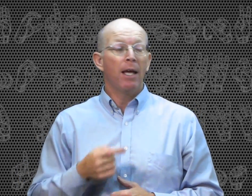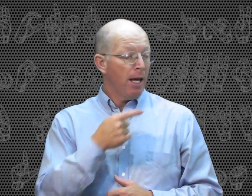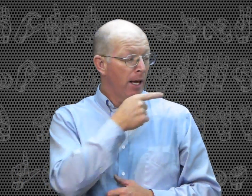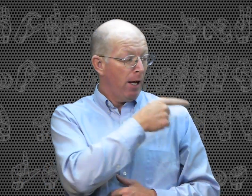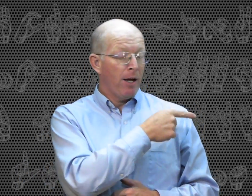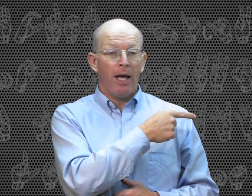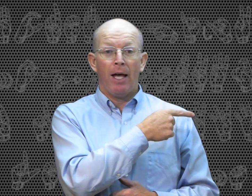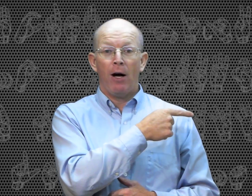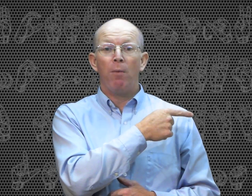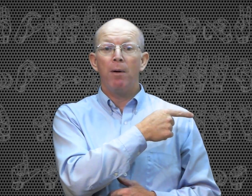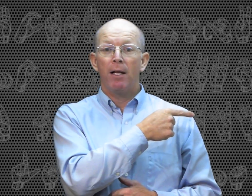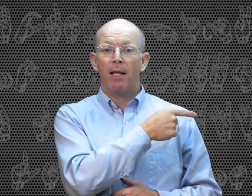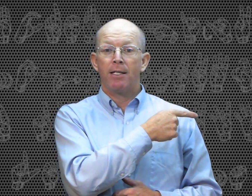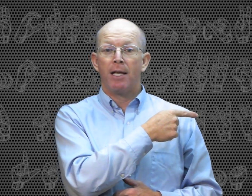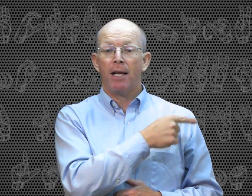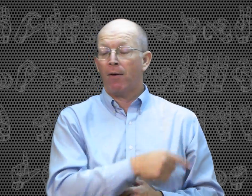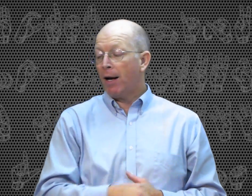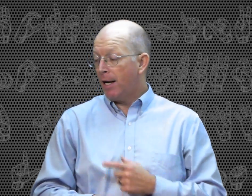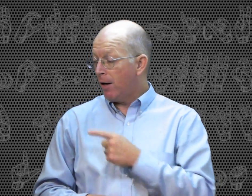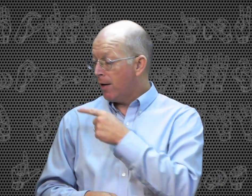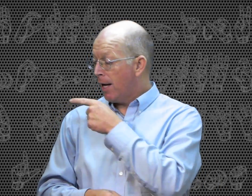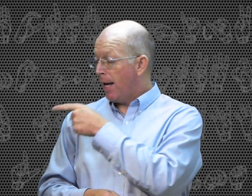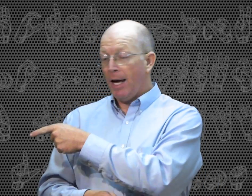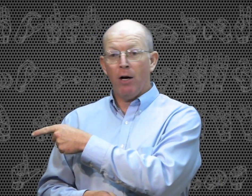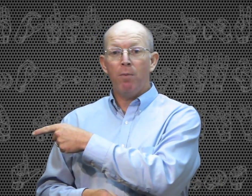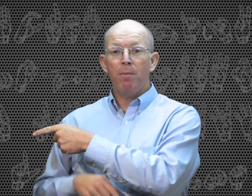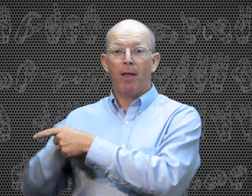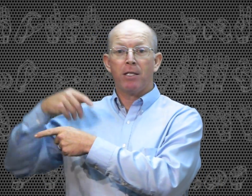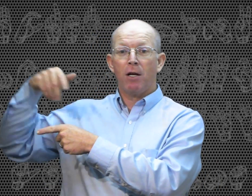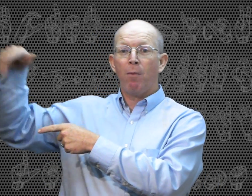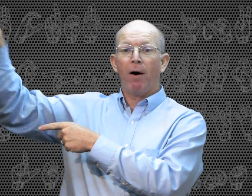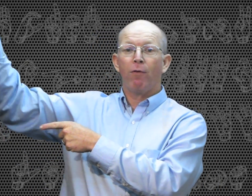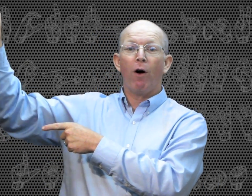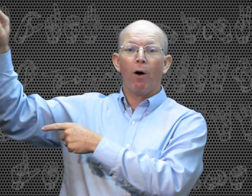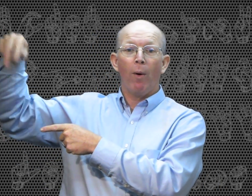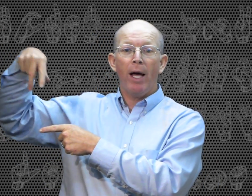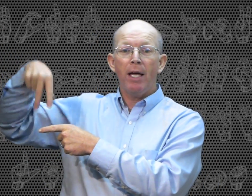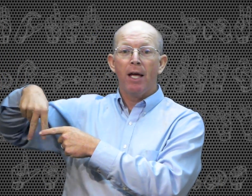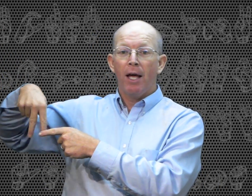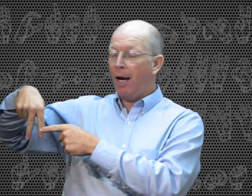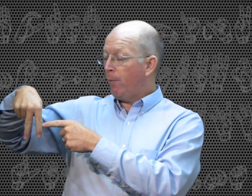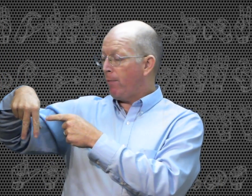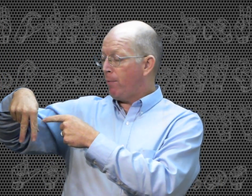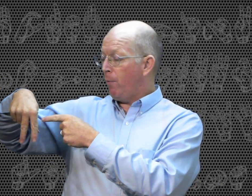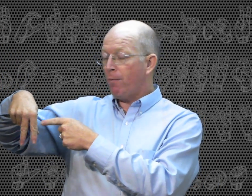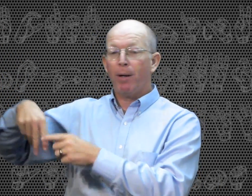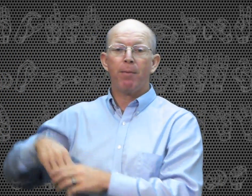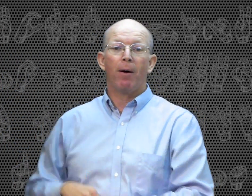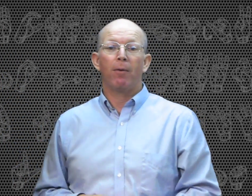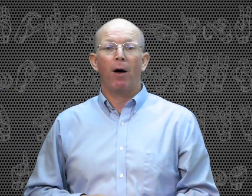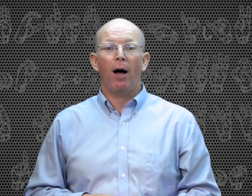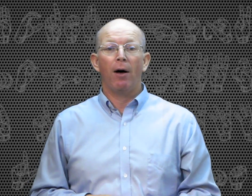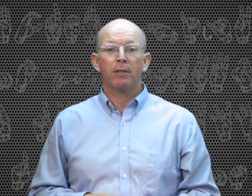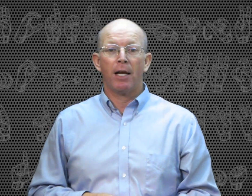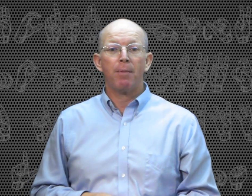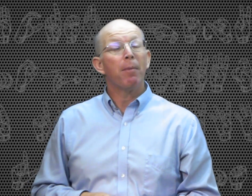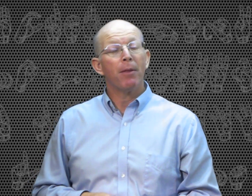YOU, ME, HIM (that is standing right here), HIM that’s far away and we’ve set him